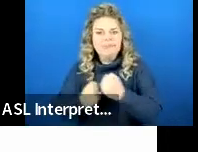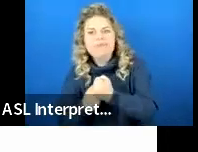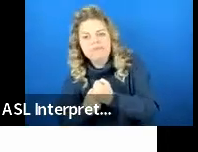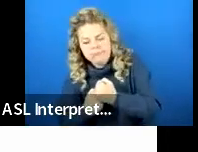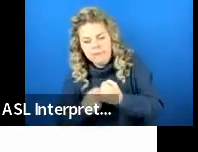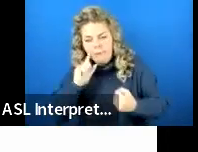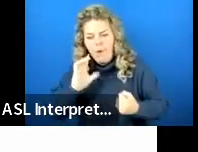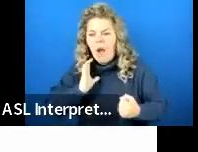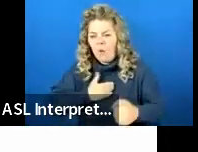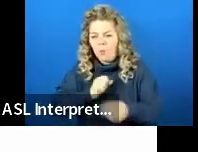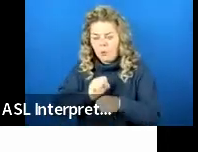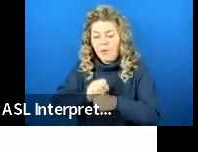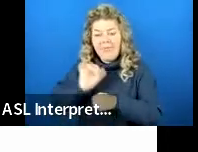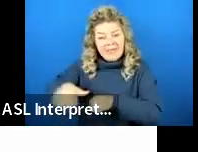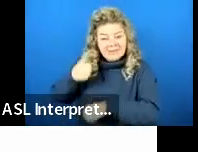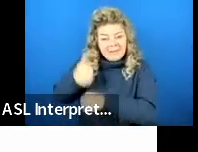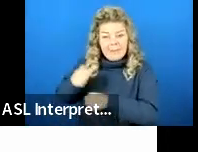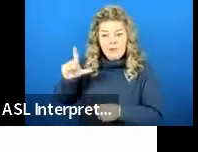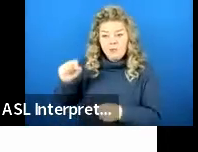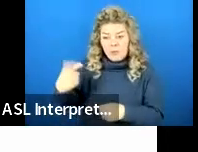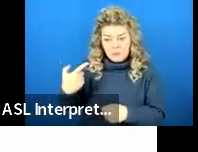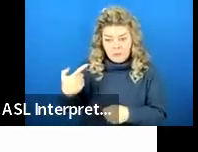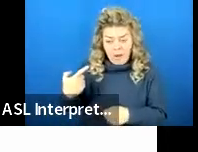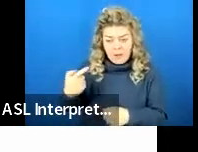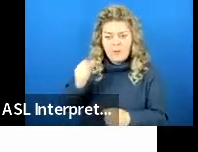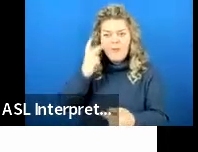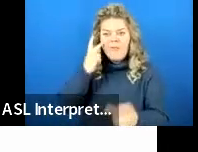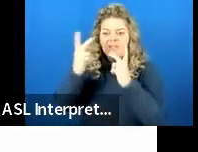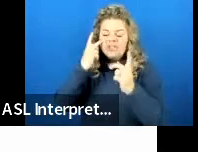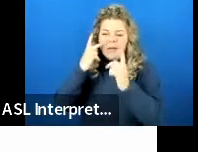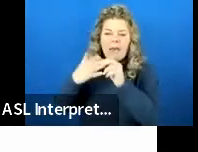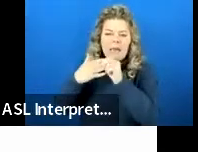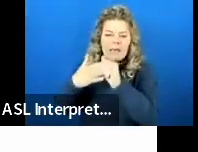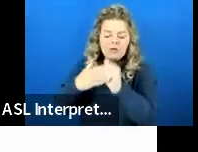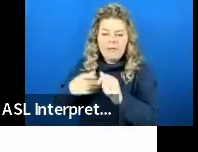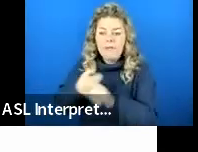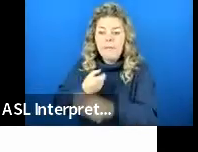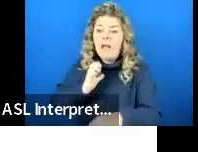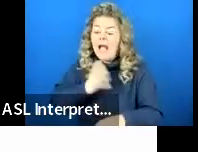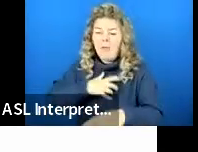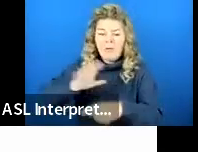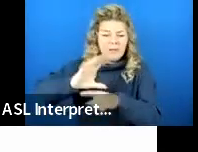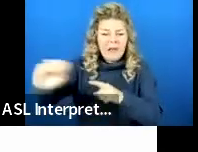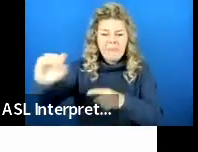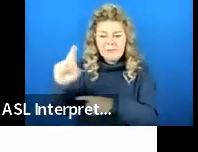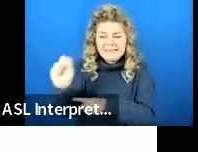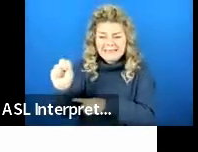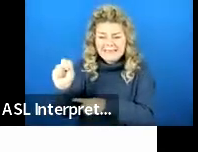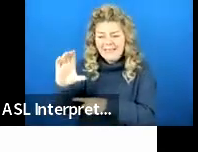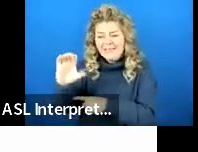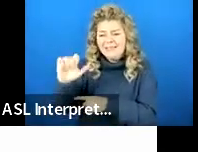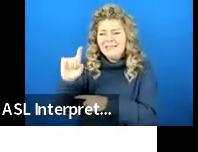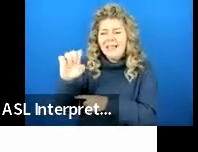It was founded in 2021 under the visionary leadership of our phenomenal dean, Celeste Watkins Hayes.